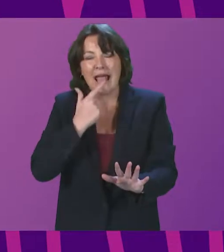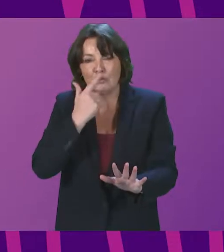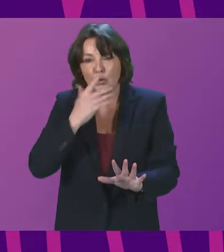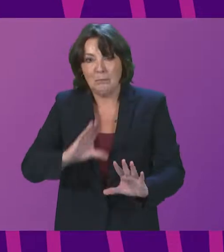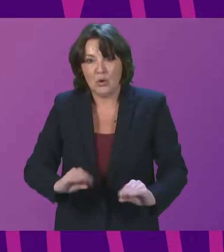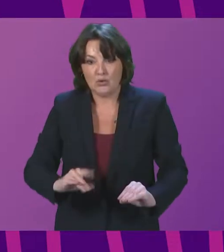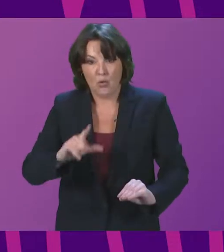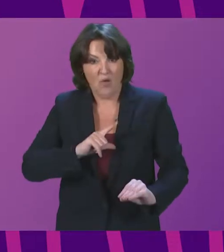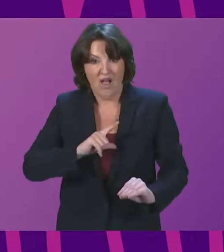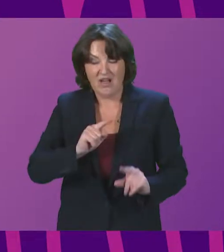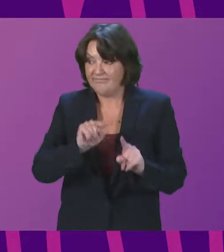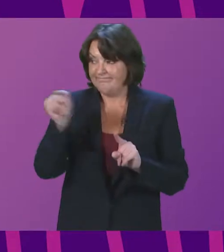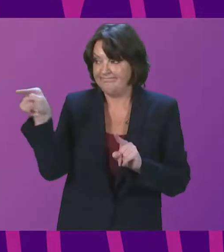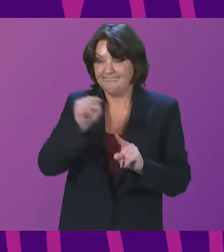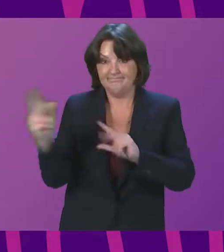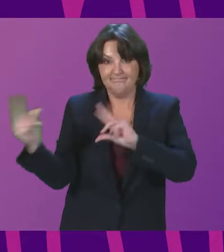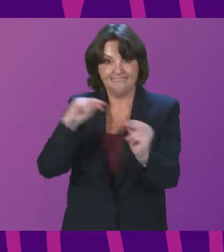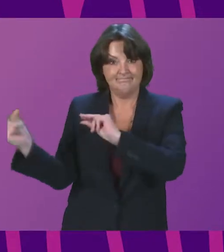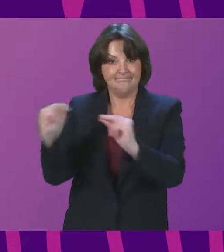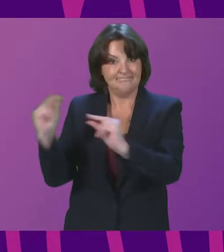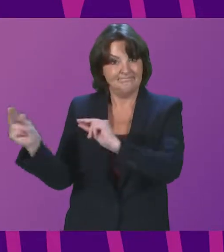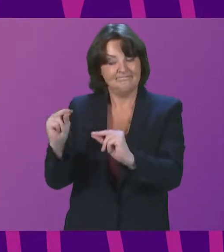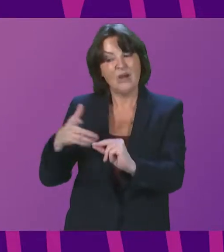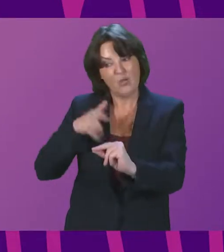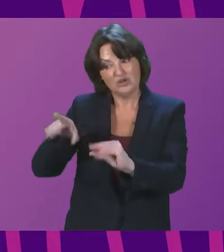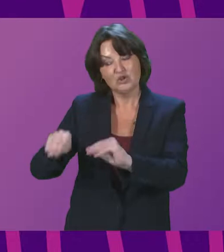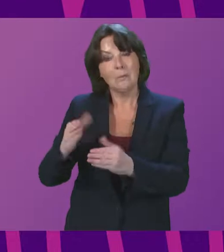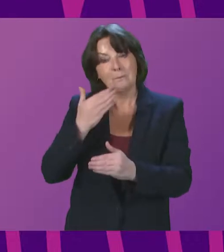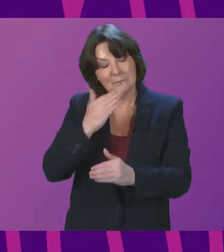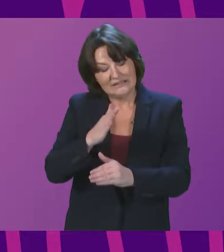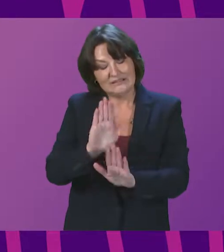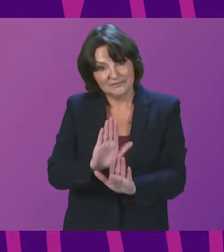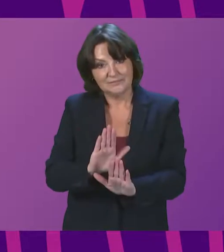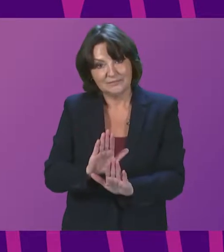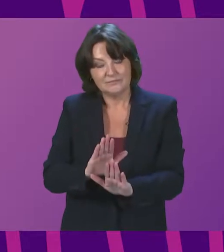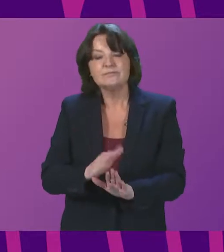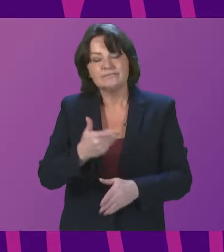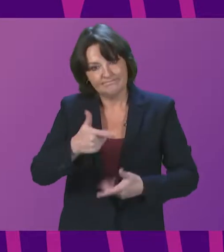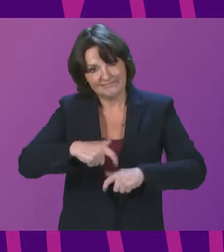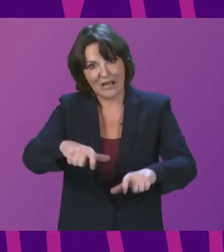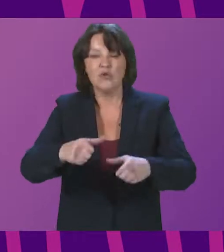There is conversation going on across the aisles, and I would be grateful if that could cease.